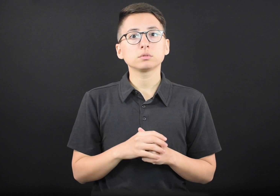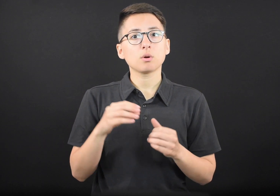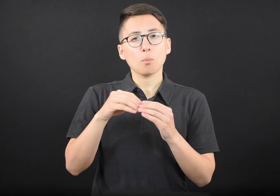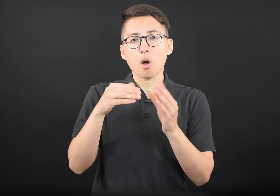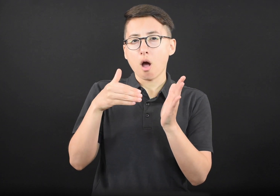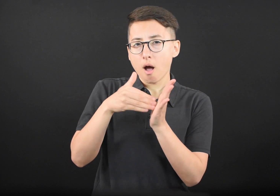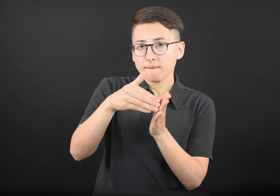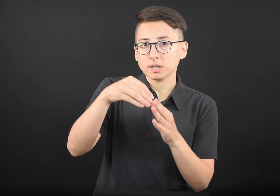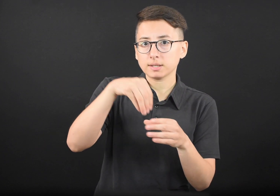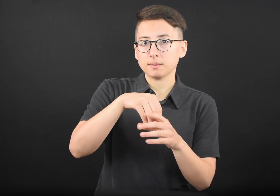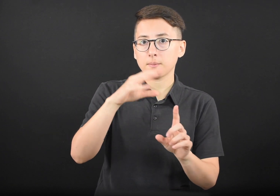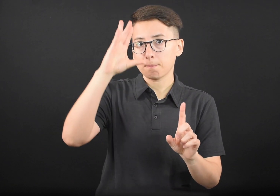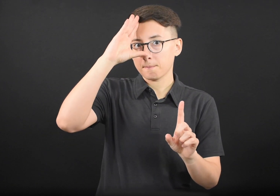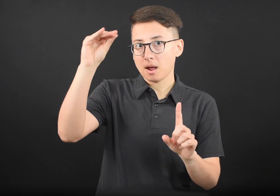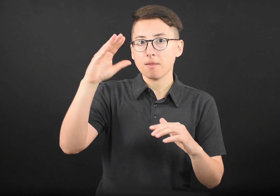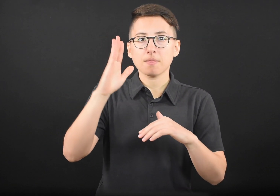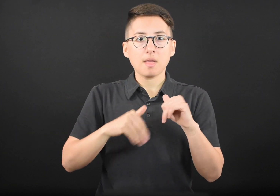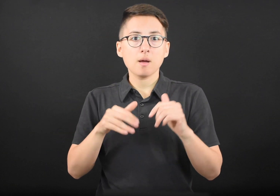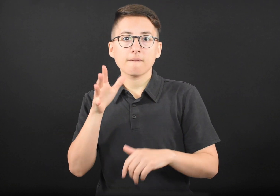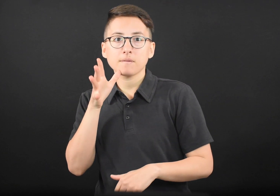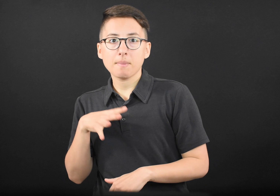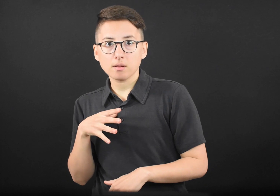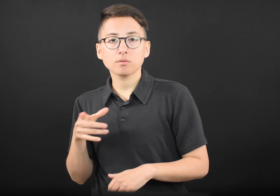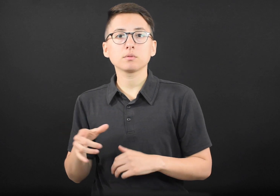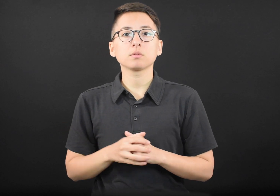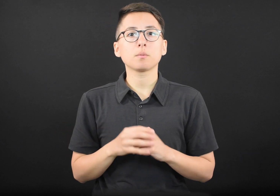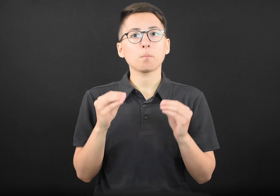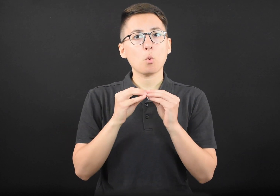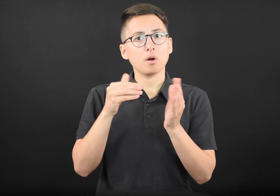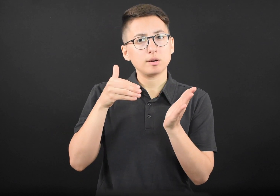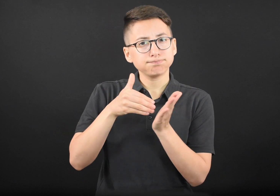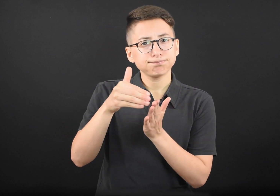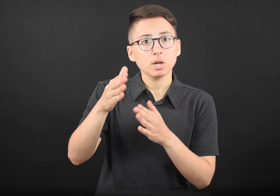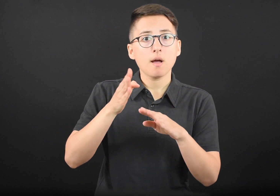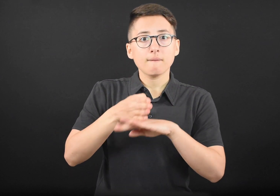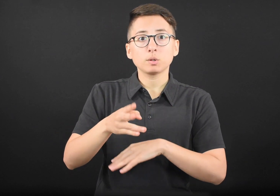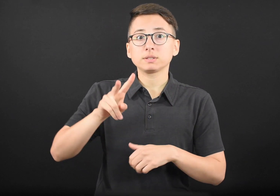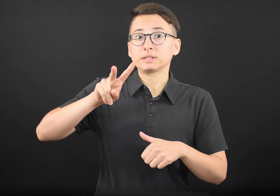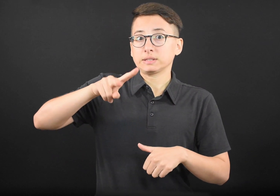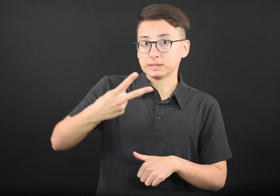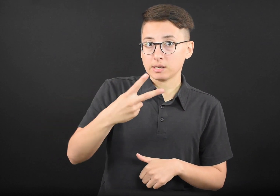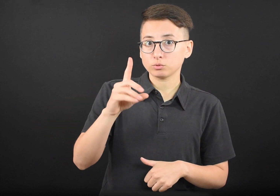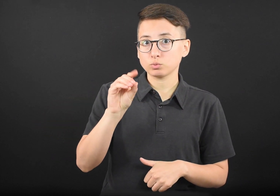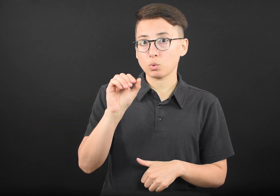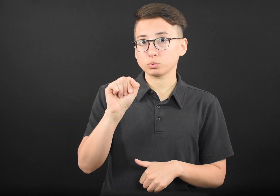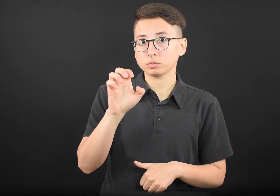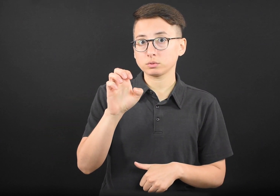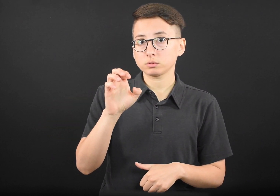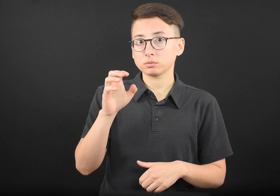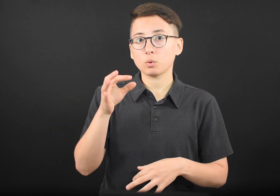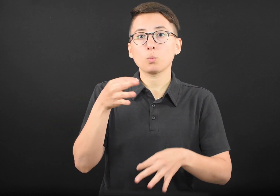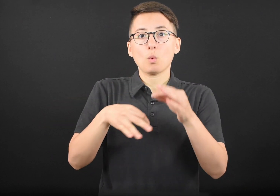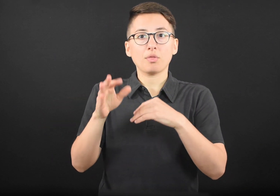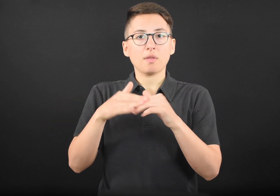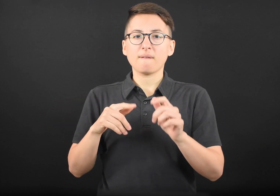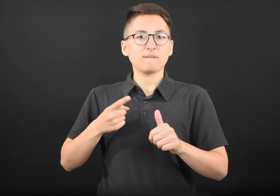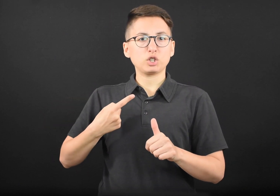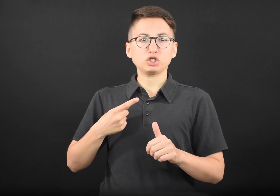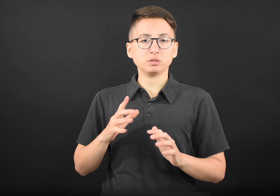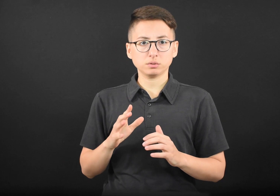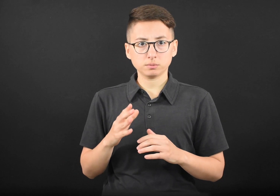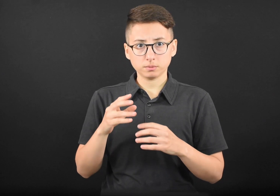rather than females; more frequently after the second dose rather than the first dose of either